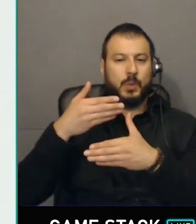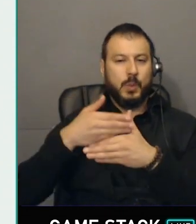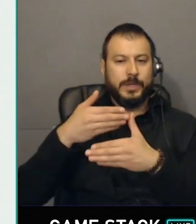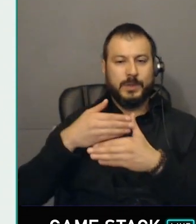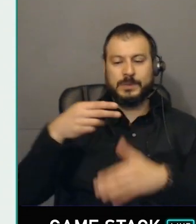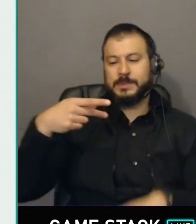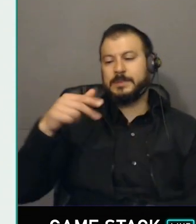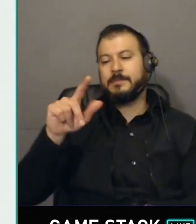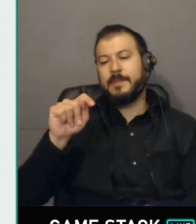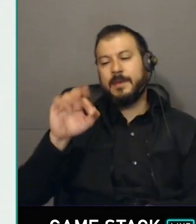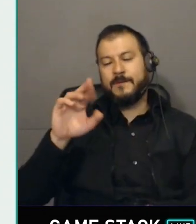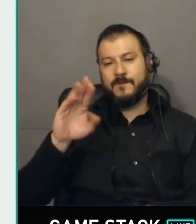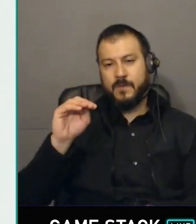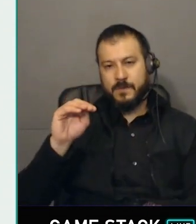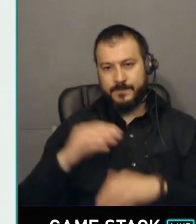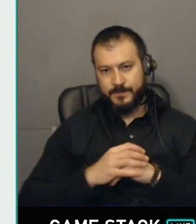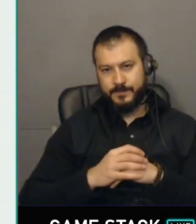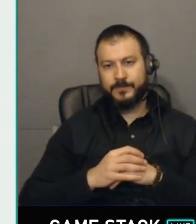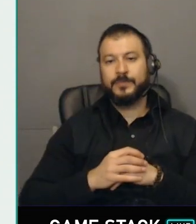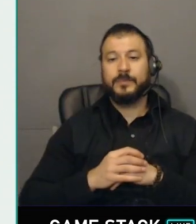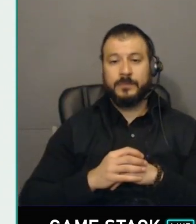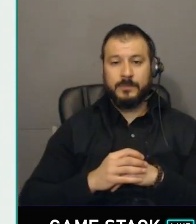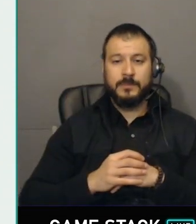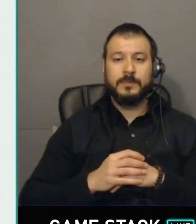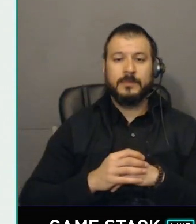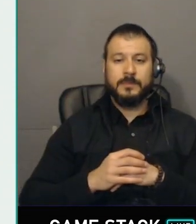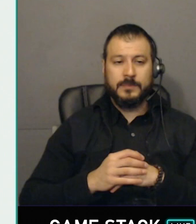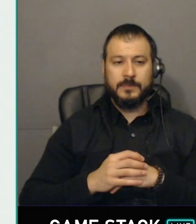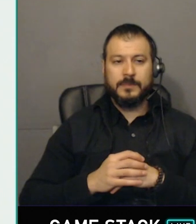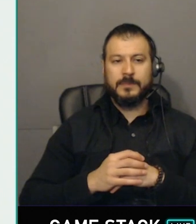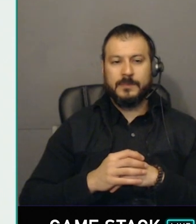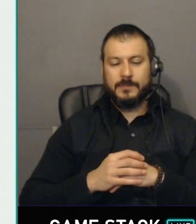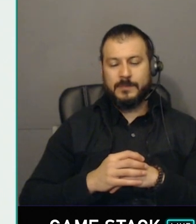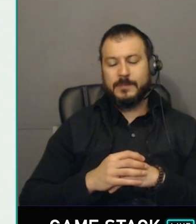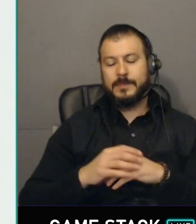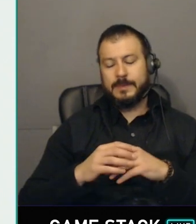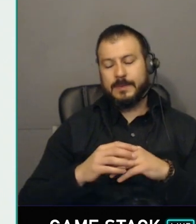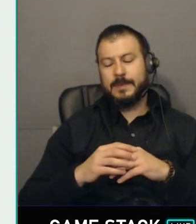it abstracts the audio that you send from your game,